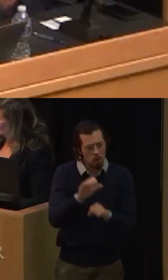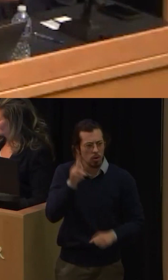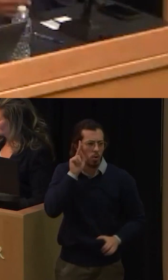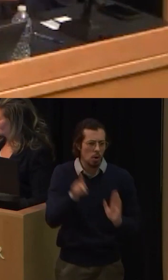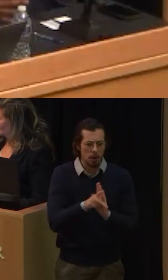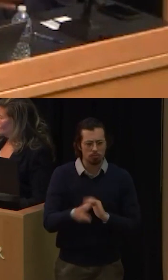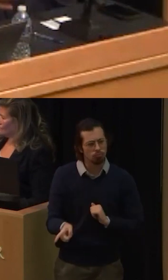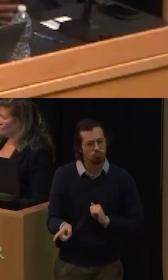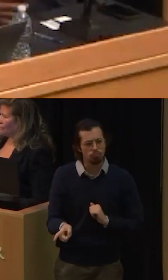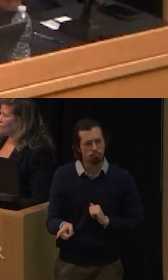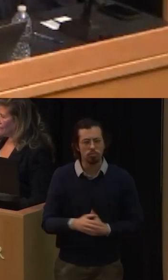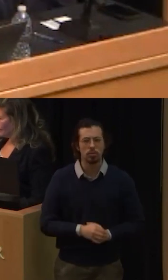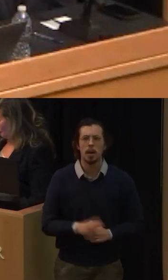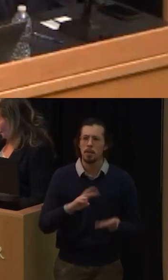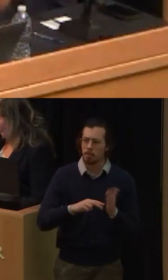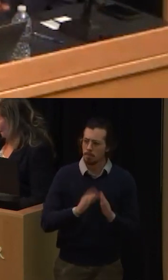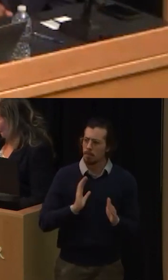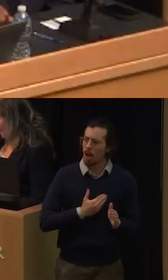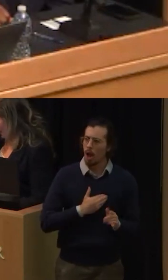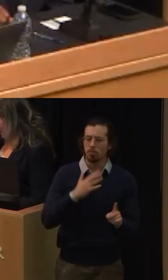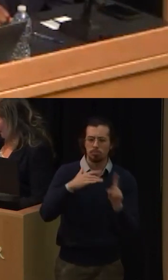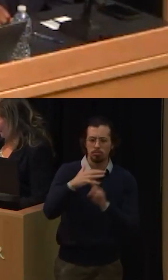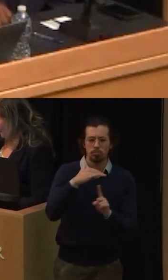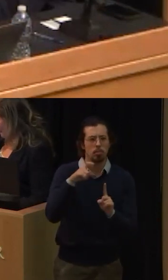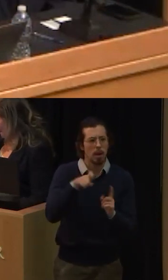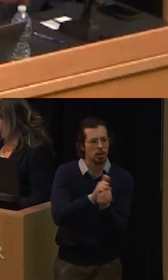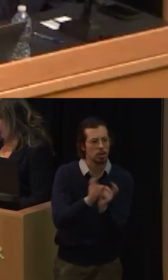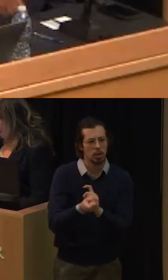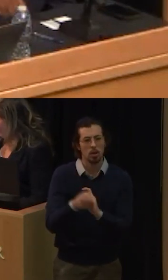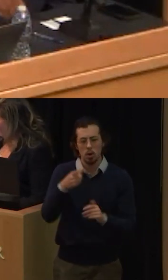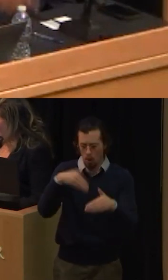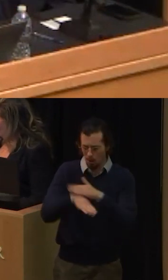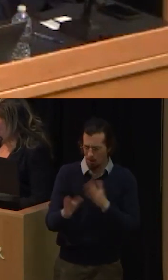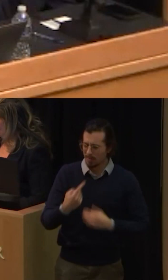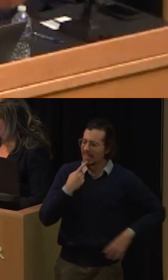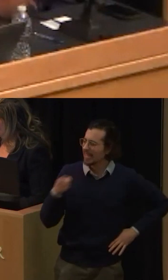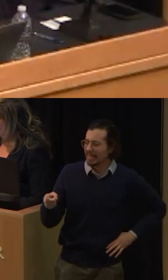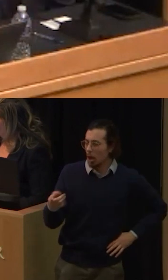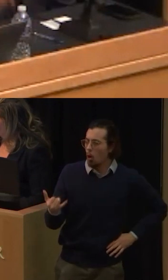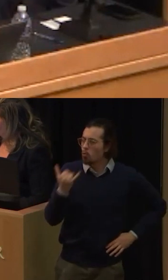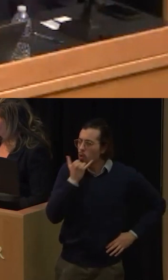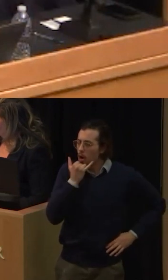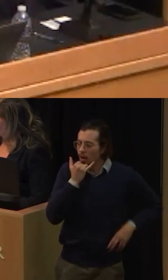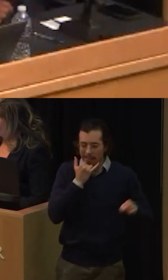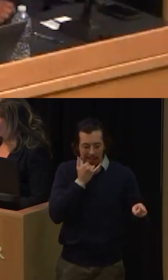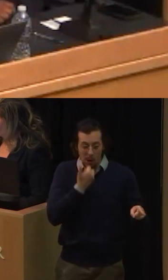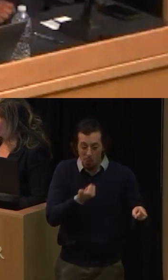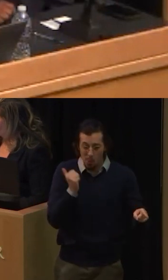so we have to change those conditions. You have to walk into those rooms and say, "This isn't right," but also, "This won't work."